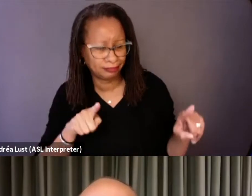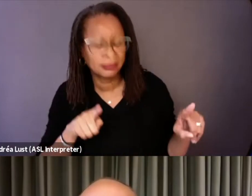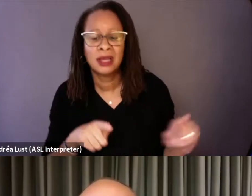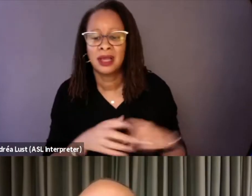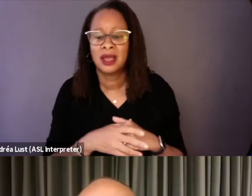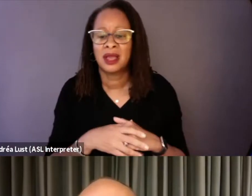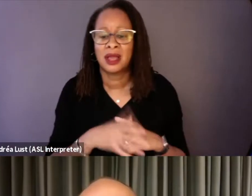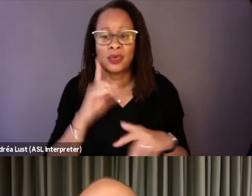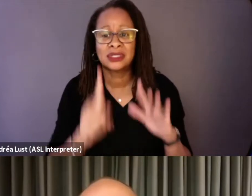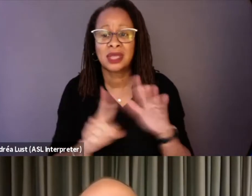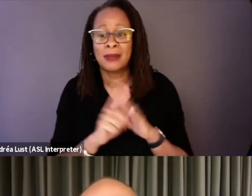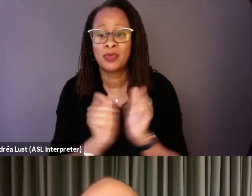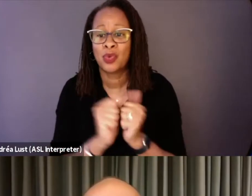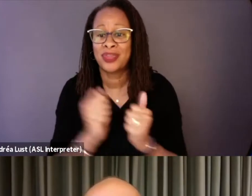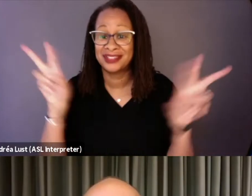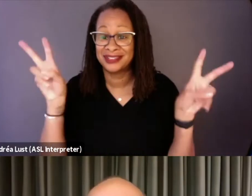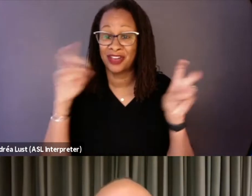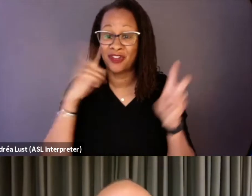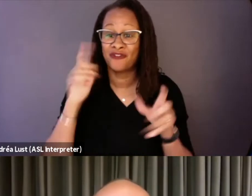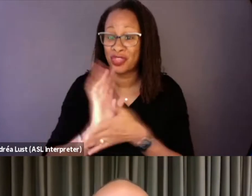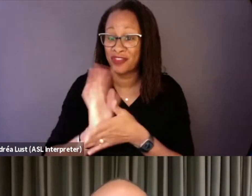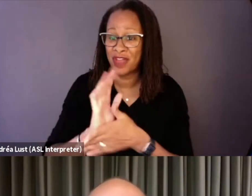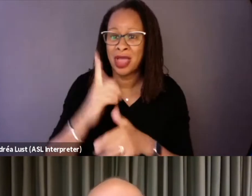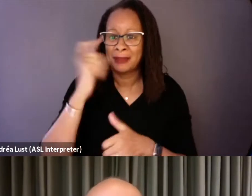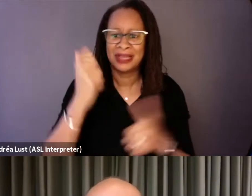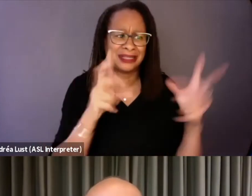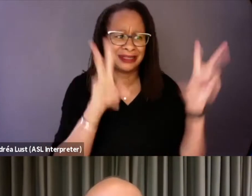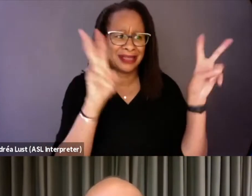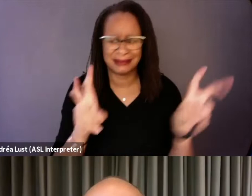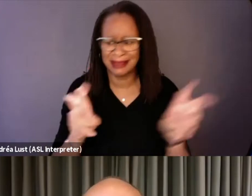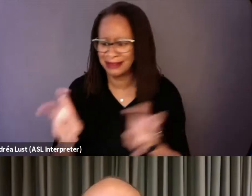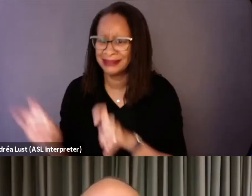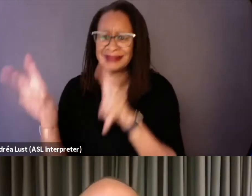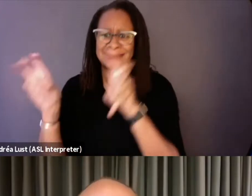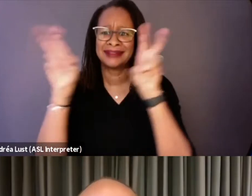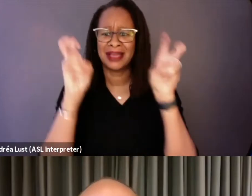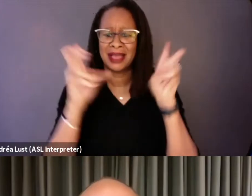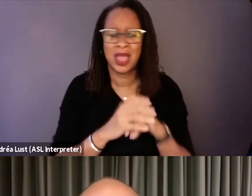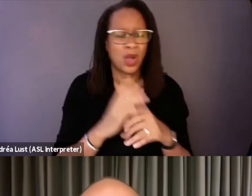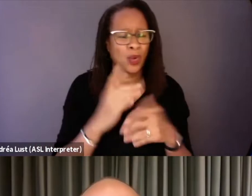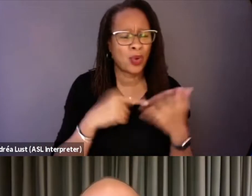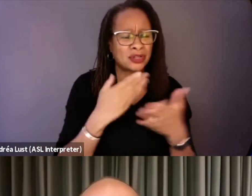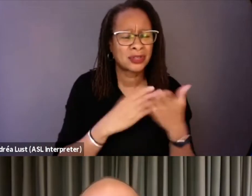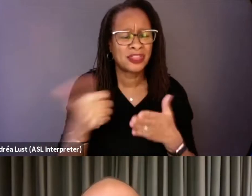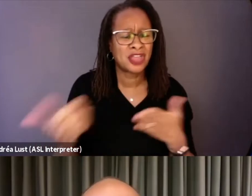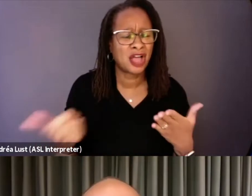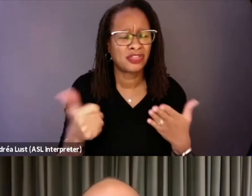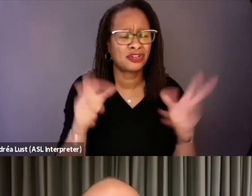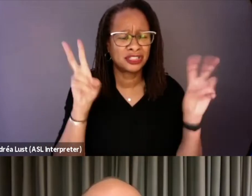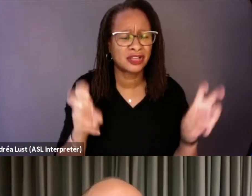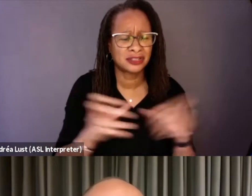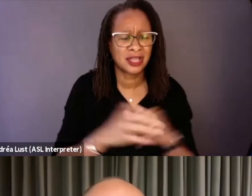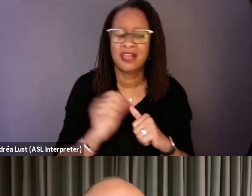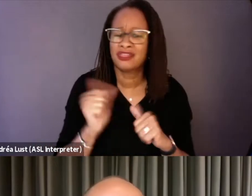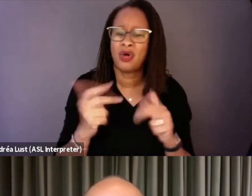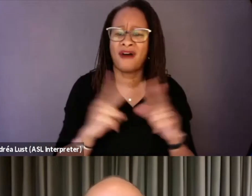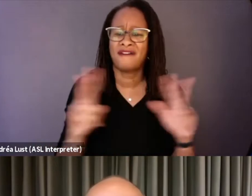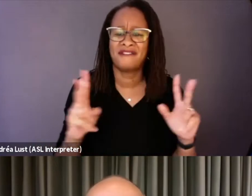with the title for the film because there were all these titles like... Chris, what were some of the other titles? I think they were all various pieces,